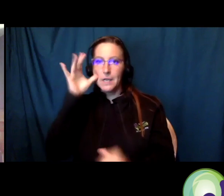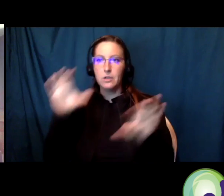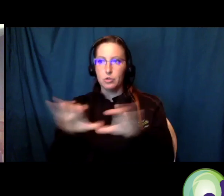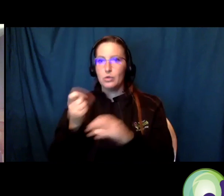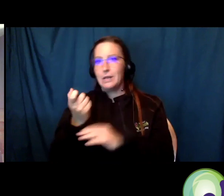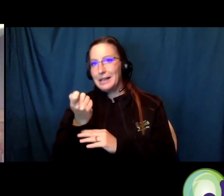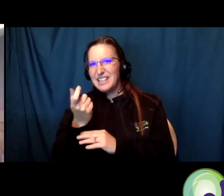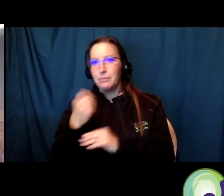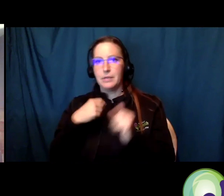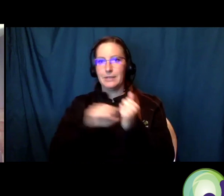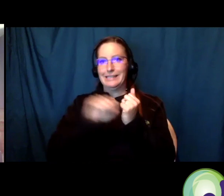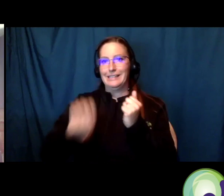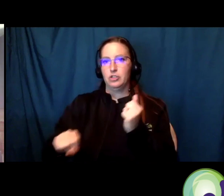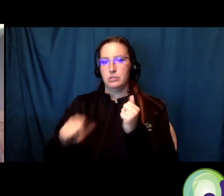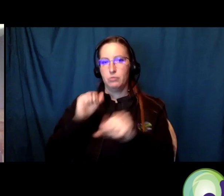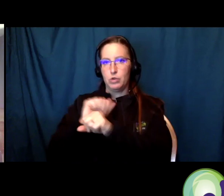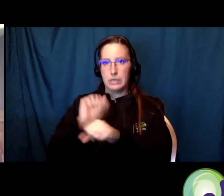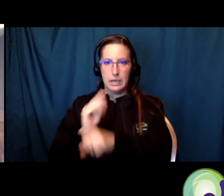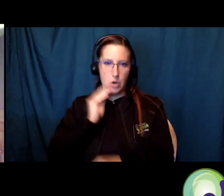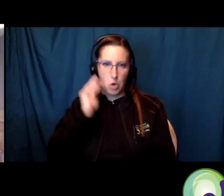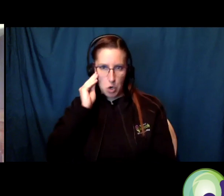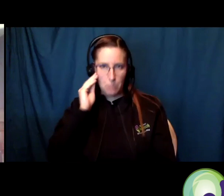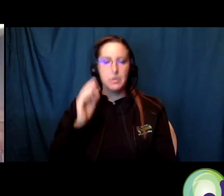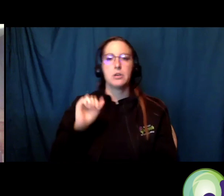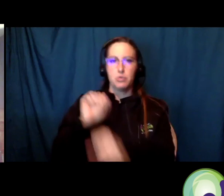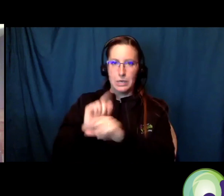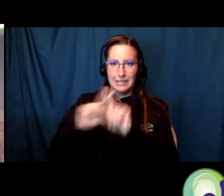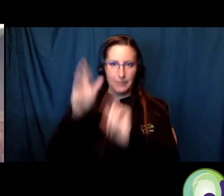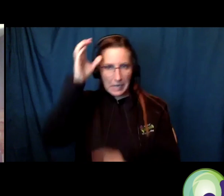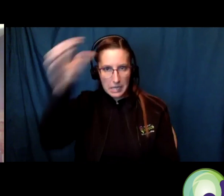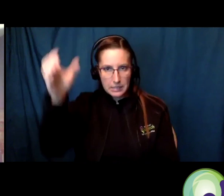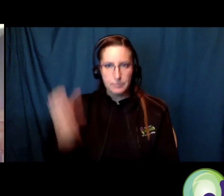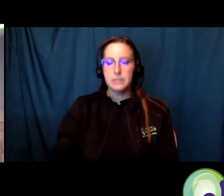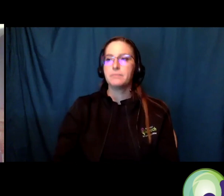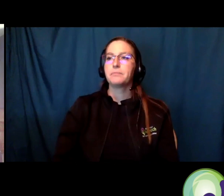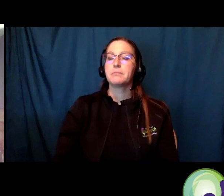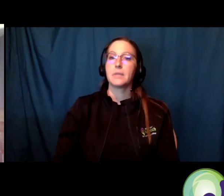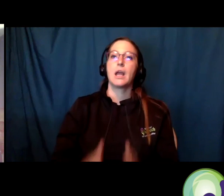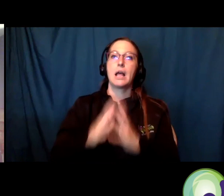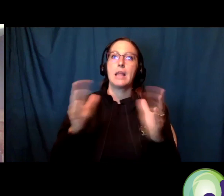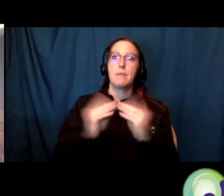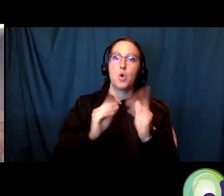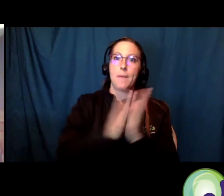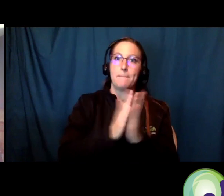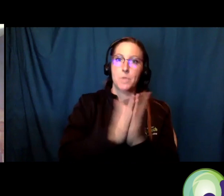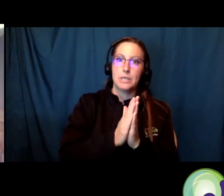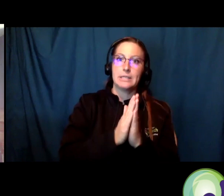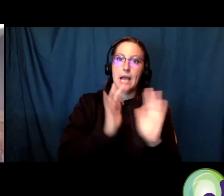extension at home or work on the concepts and there's a lot more books online being read out loud than I thought